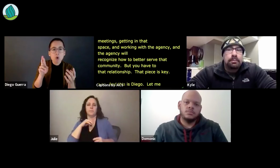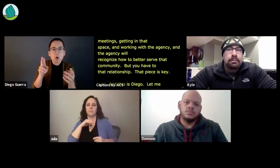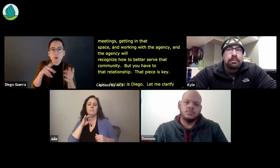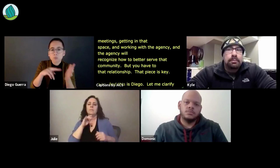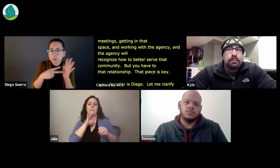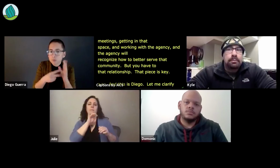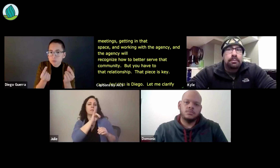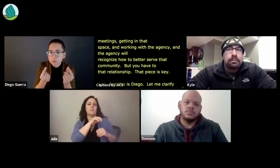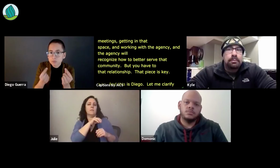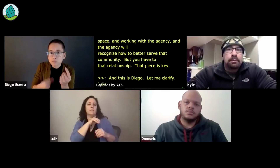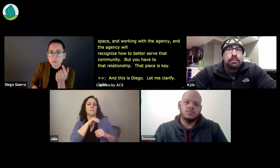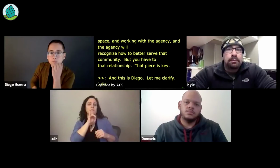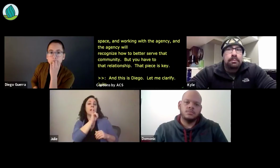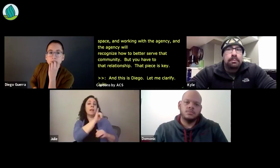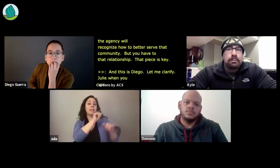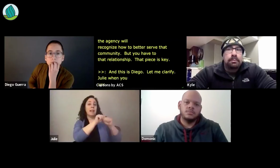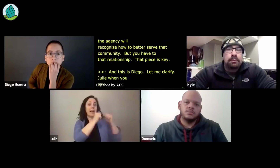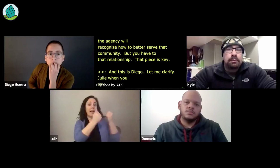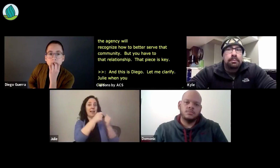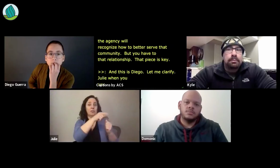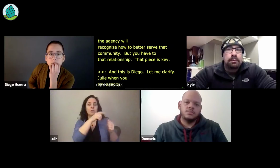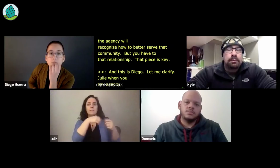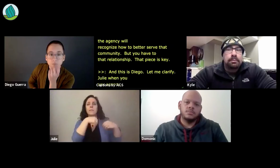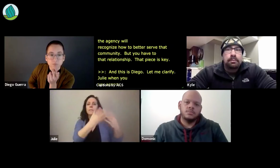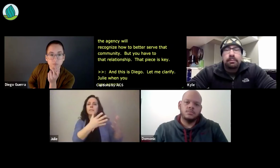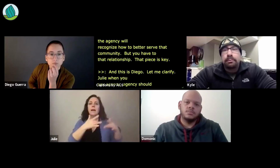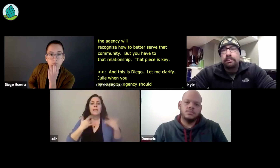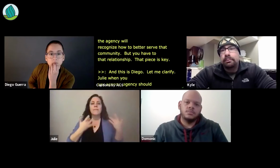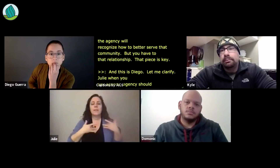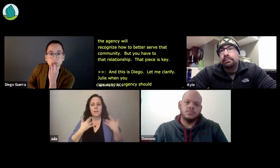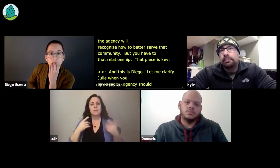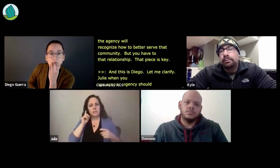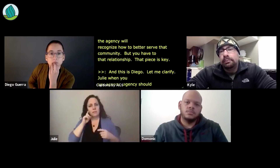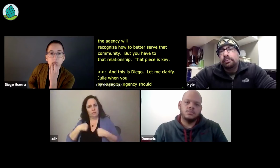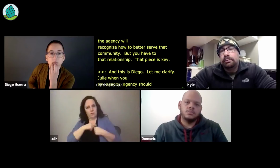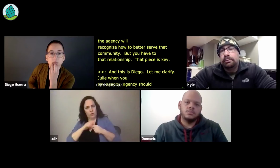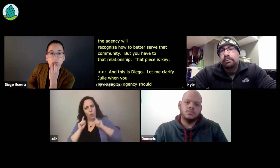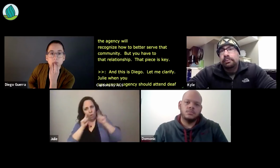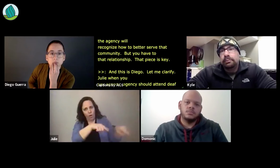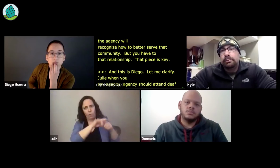or can you tease that out just a bit more? What I meant was if an agency is hosting an event,